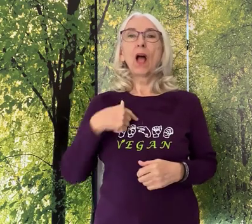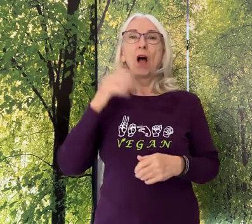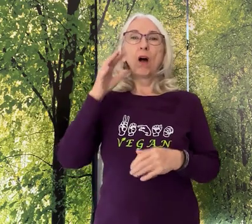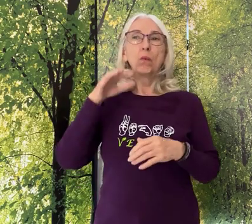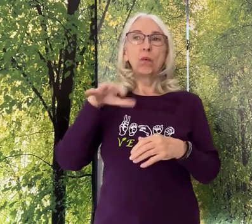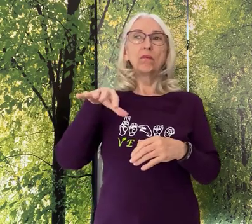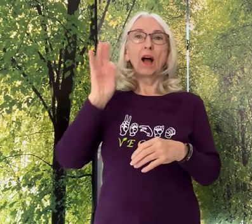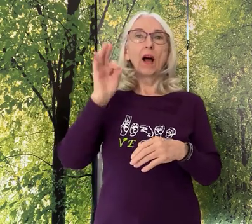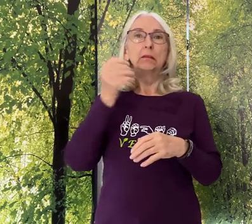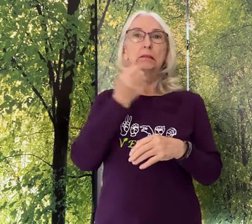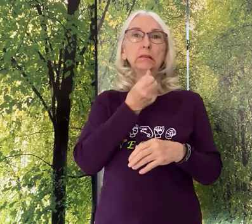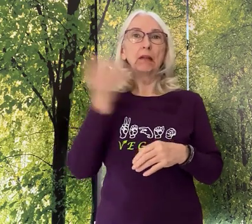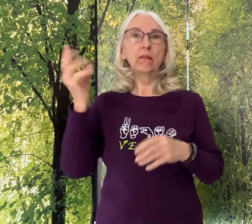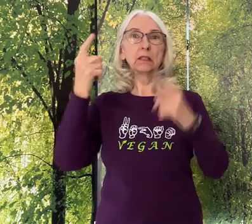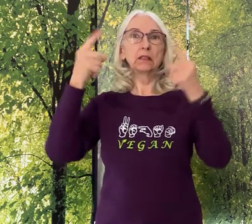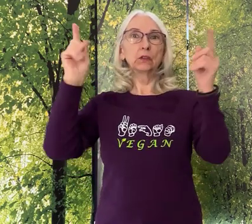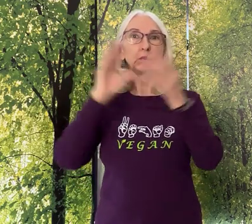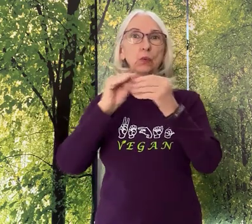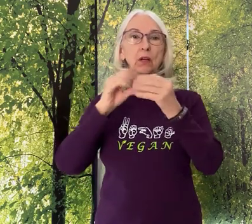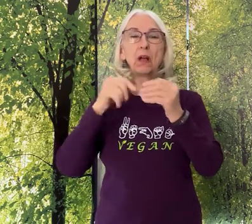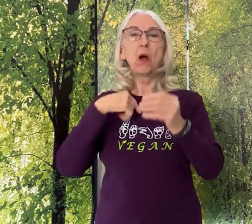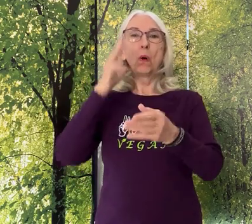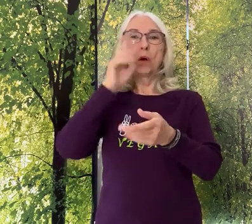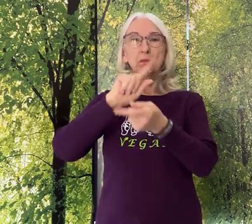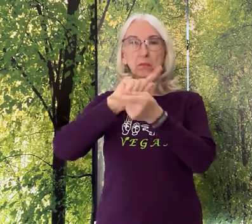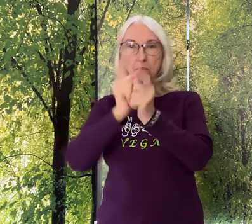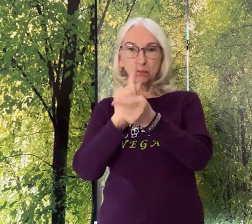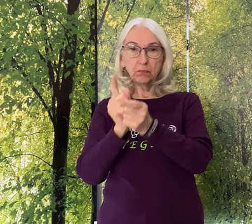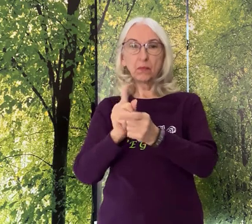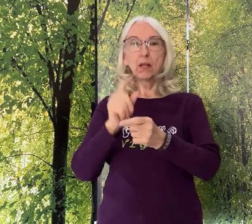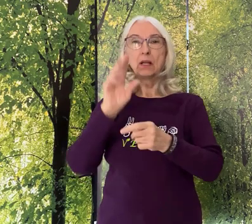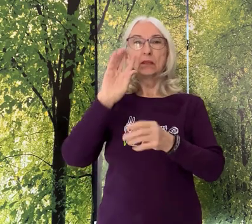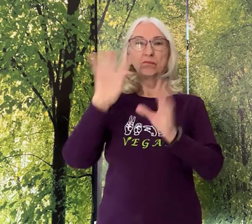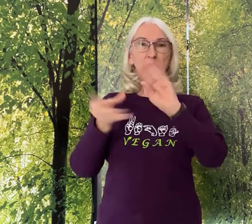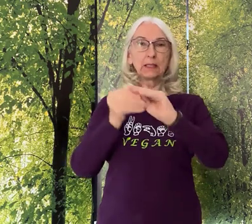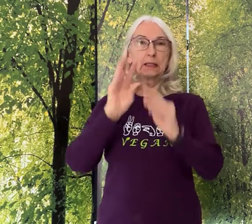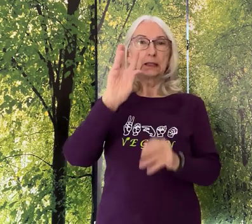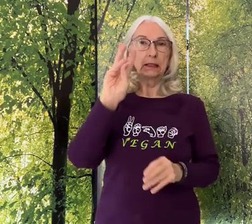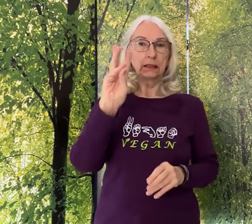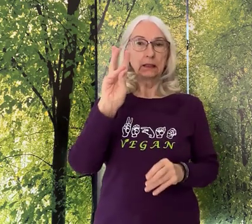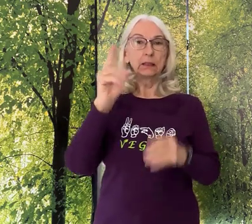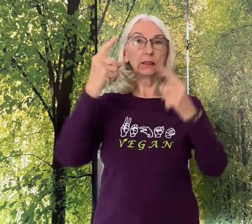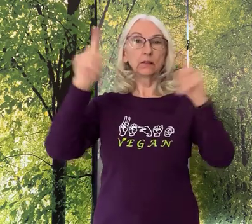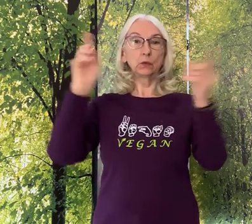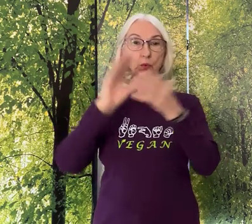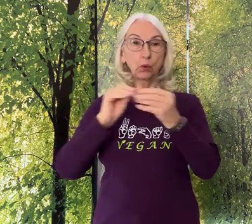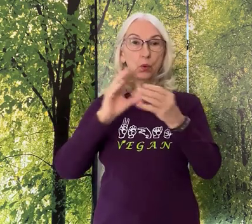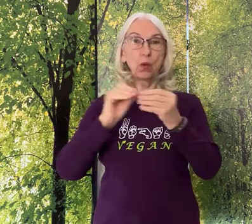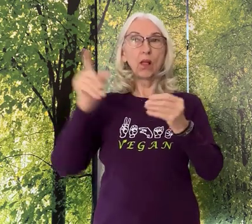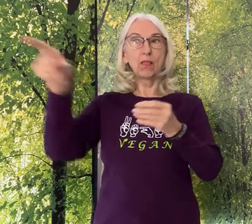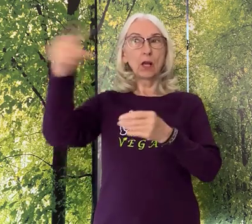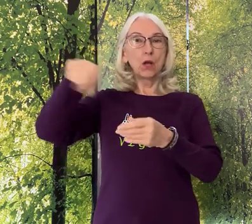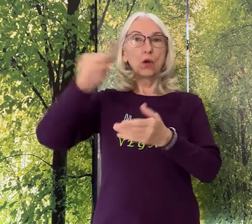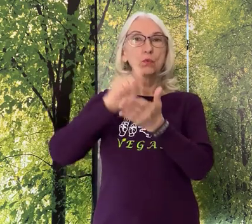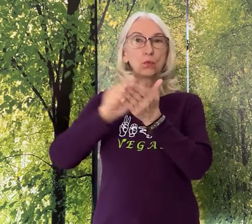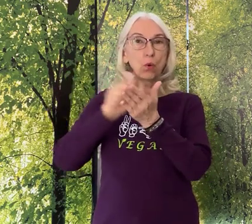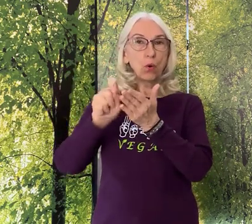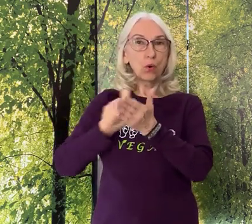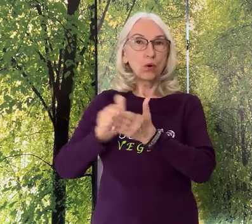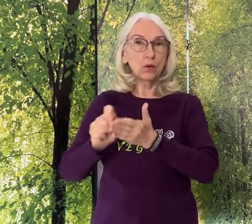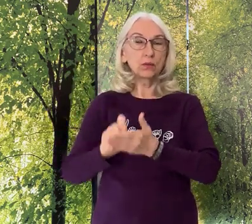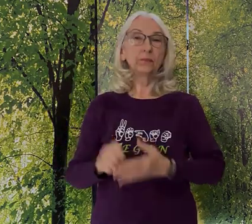I found several success stories. I will translate six stories into what they wrote.